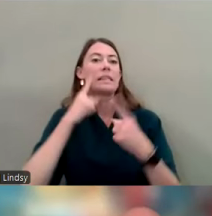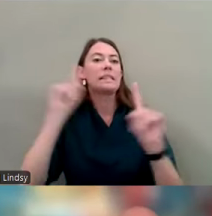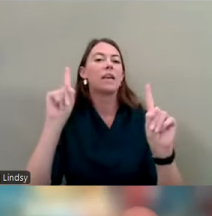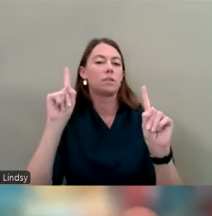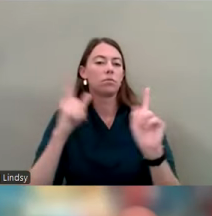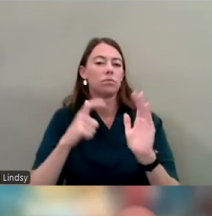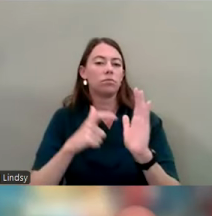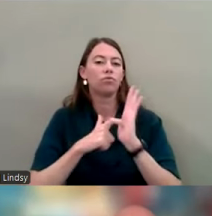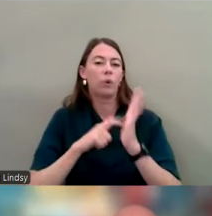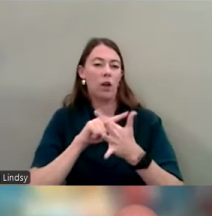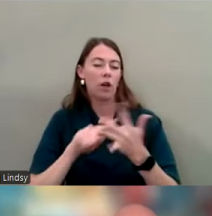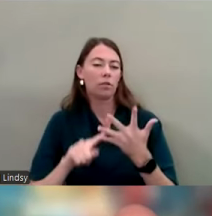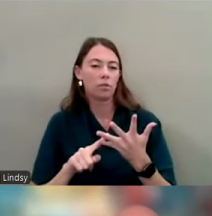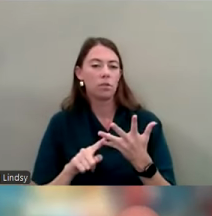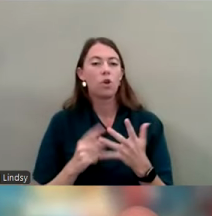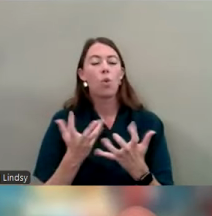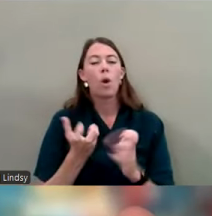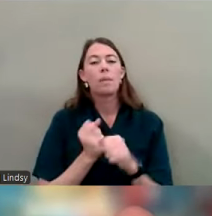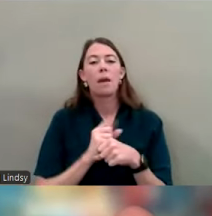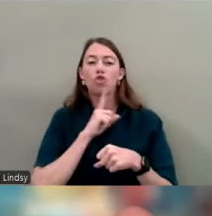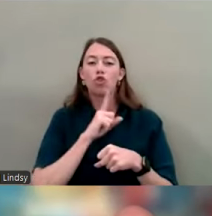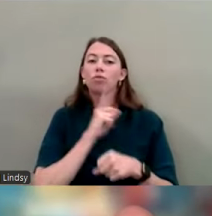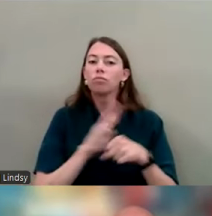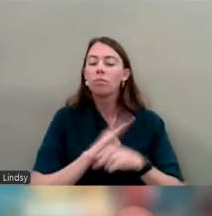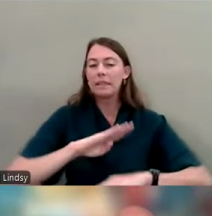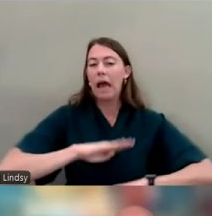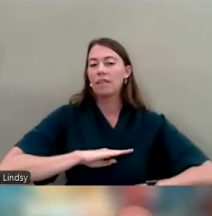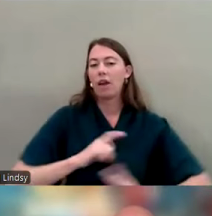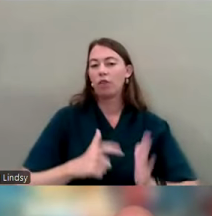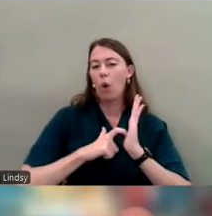it's actually accurate to the requirements. You want to make sure that the content team